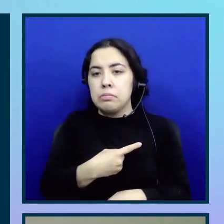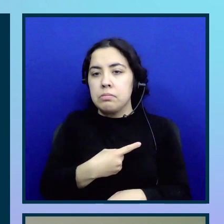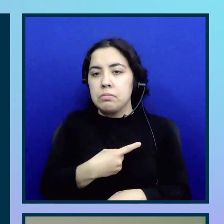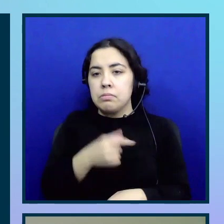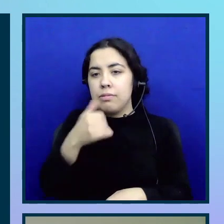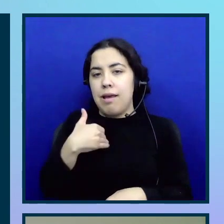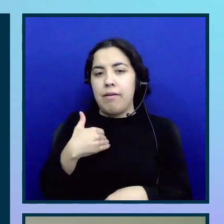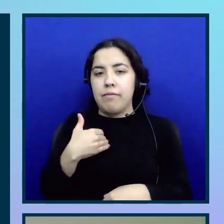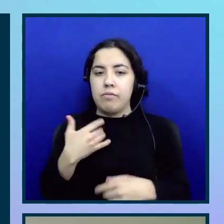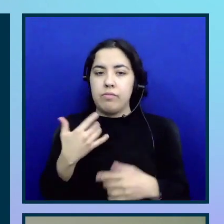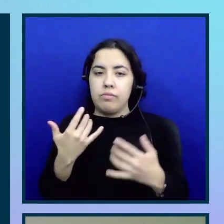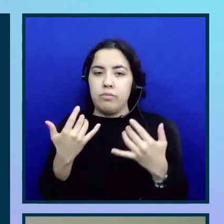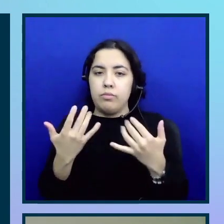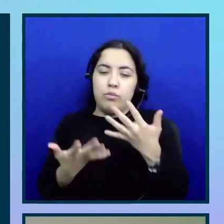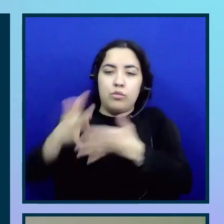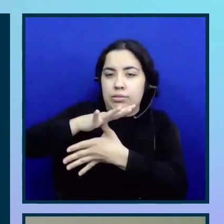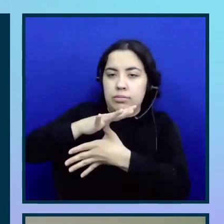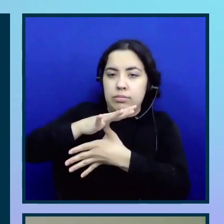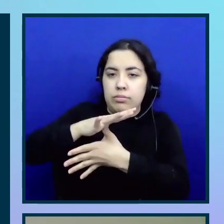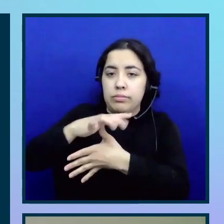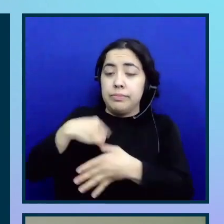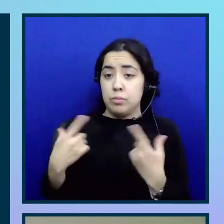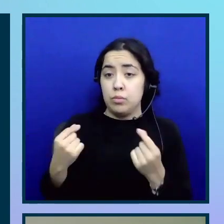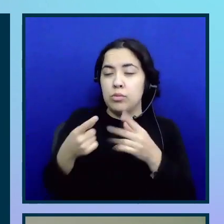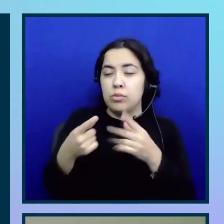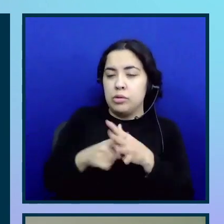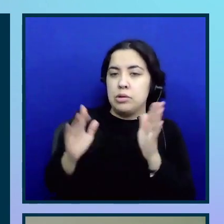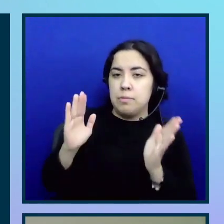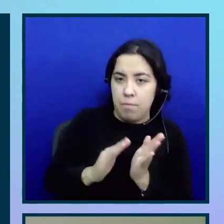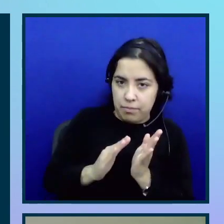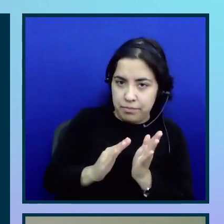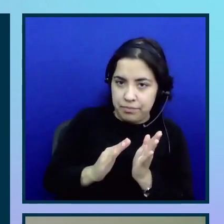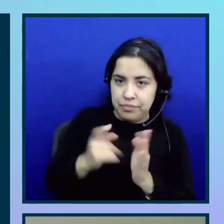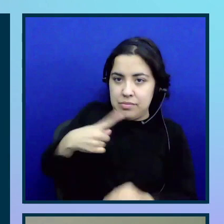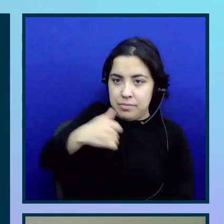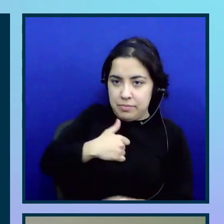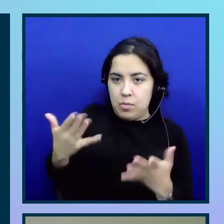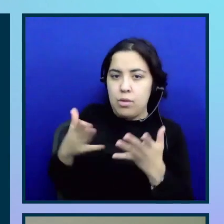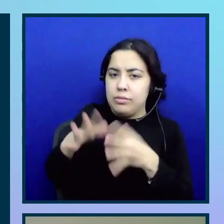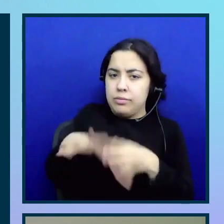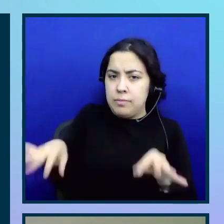what I usually do is start small, like ask your yourself, "What are the fundamental interactions of a single node